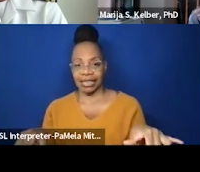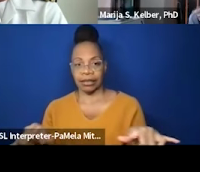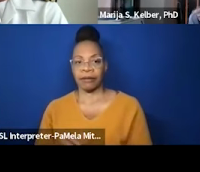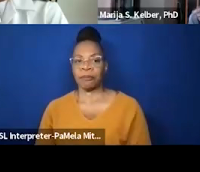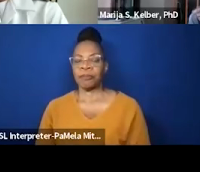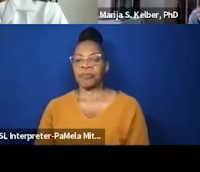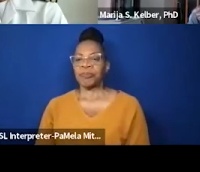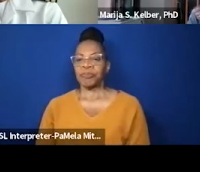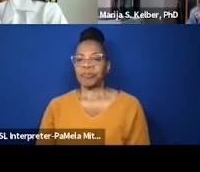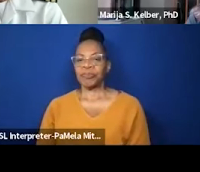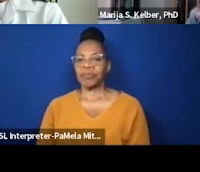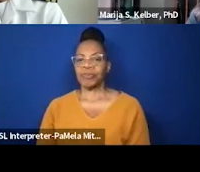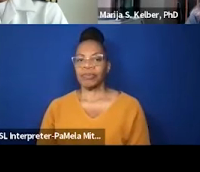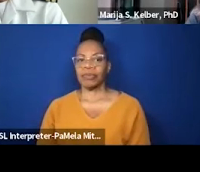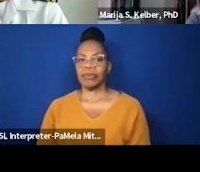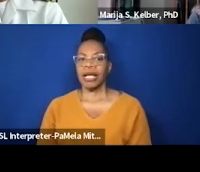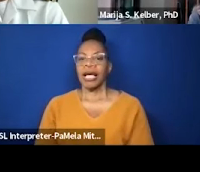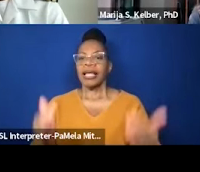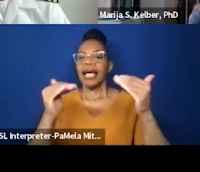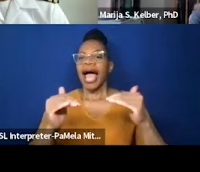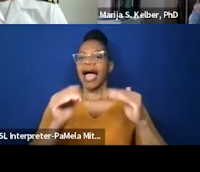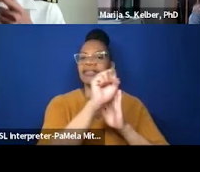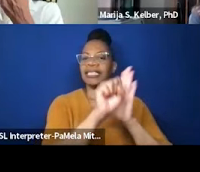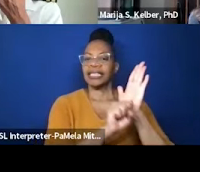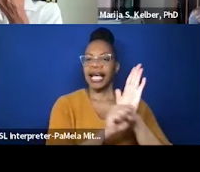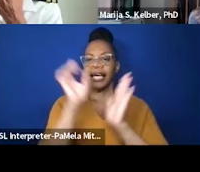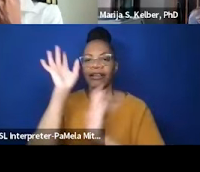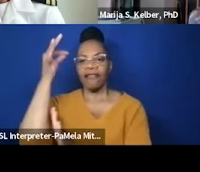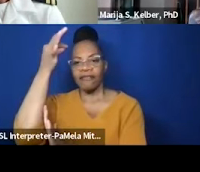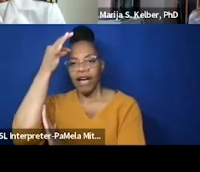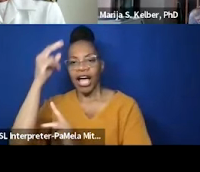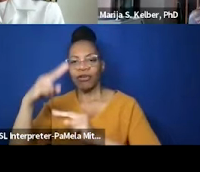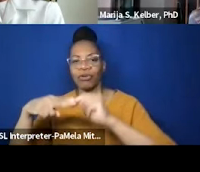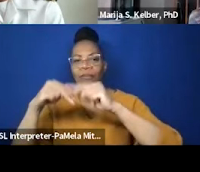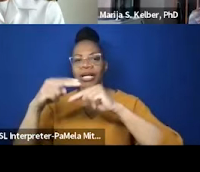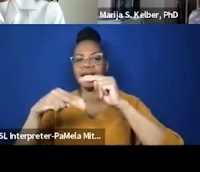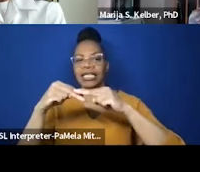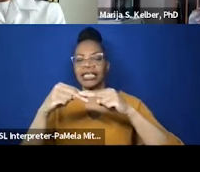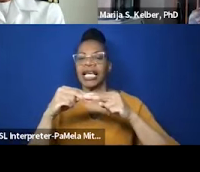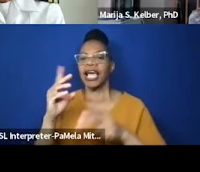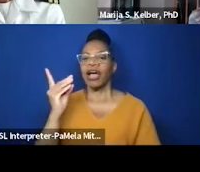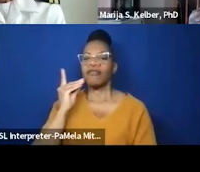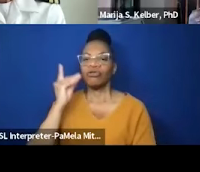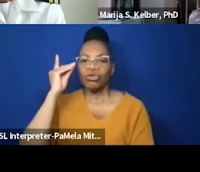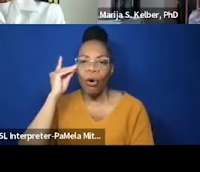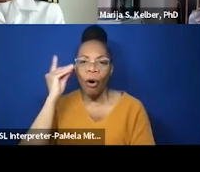And then next, our state and federal facilities: veteran specific dorms and housing units. For my colleagues in Sterling,